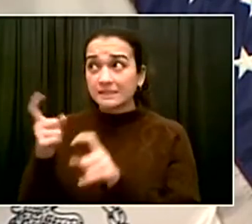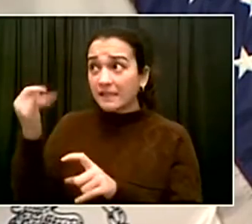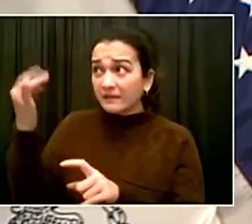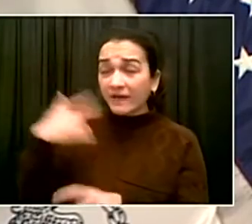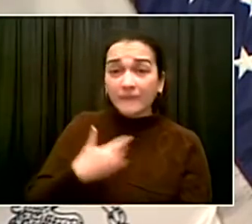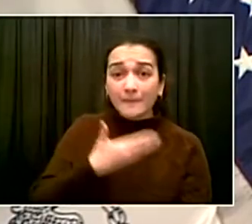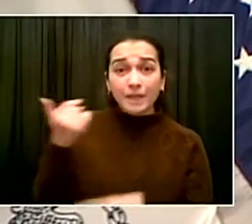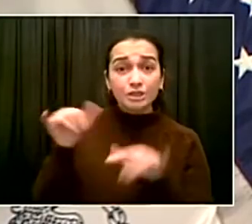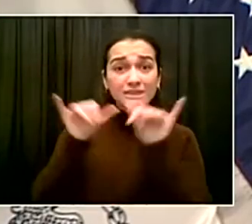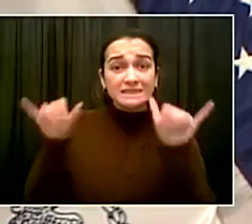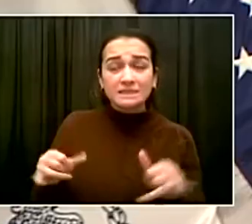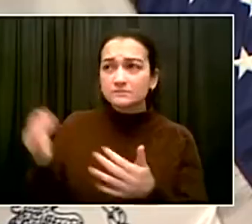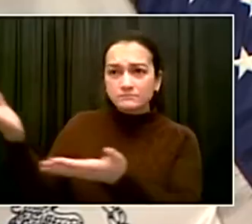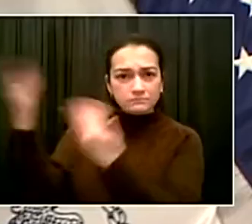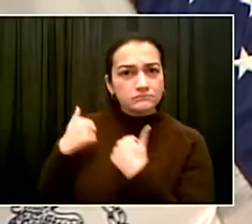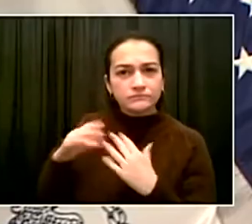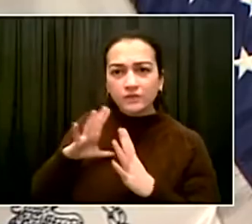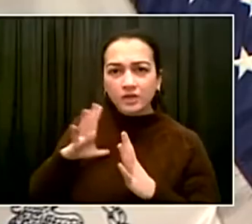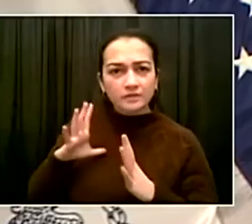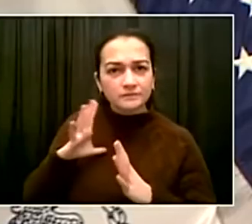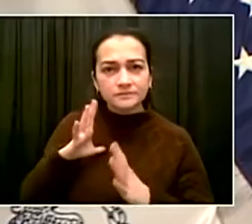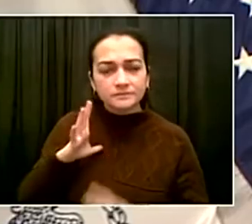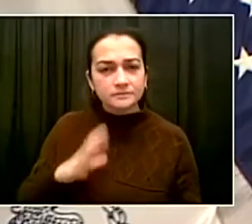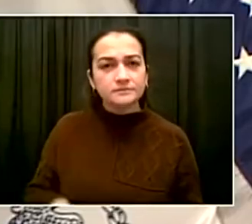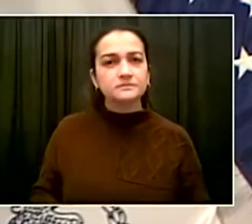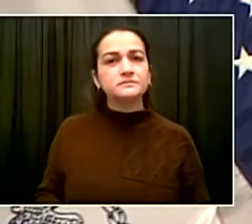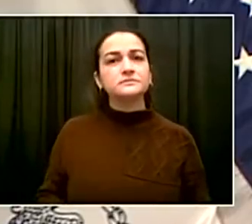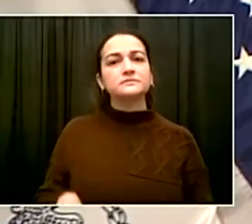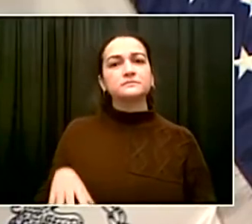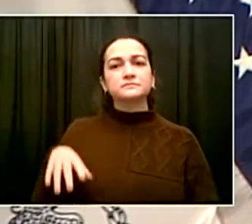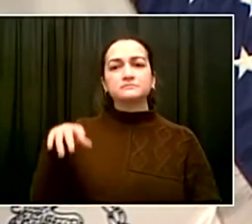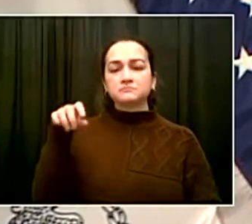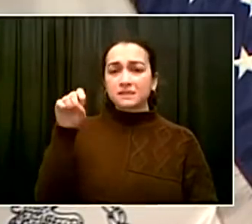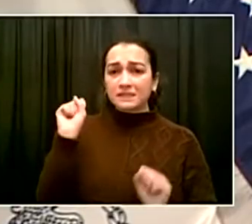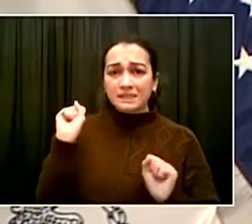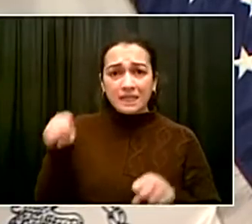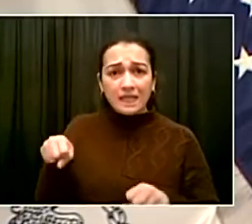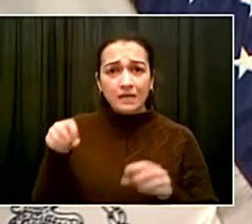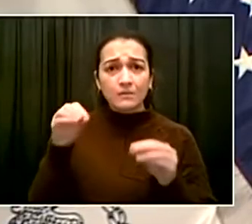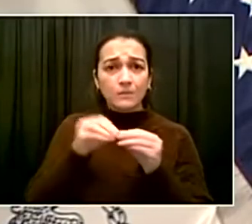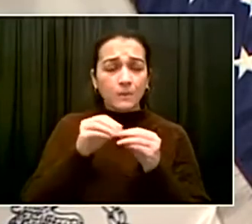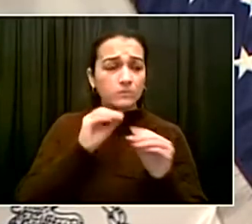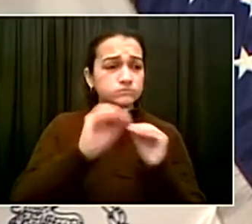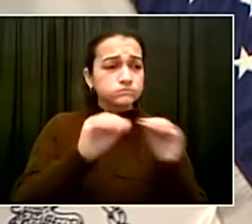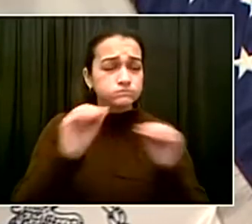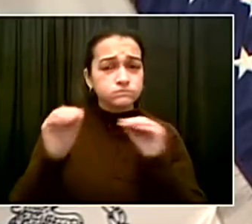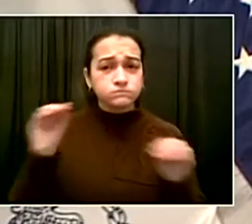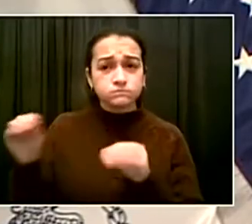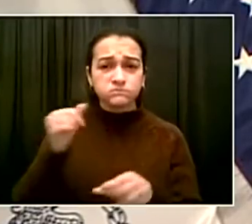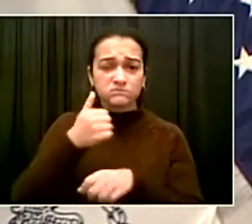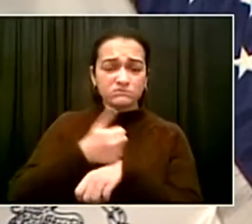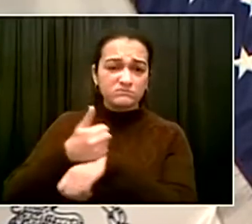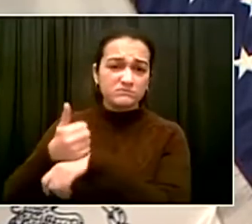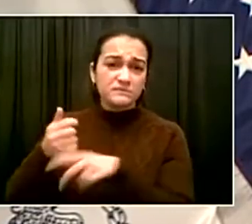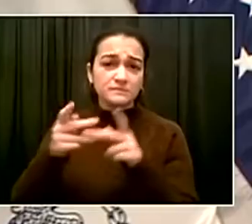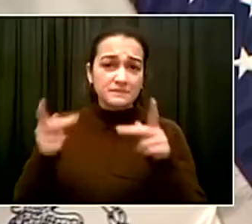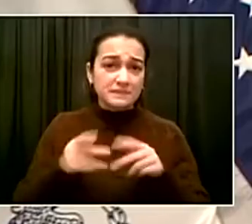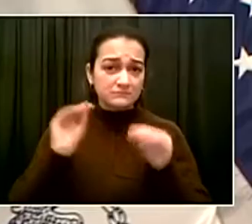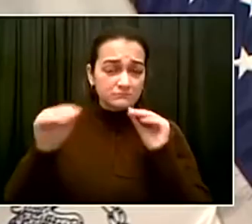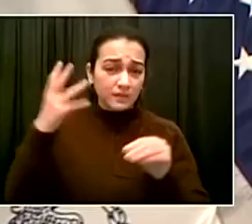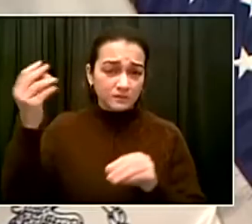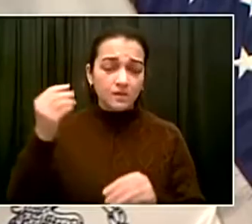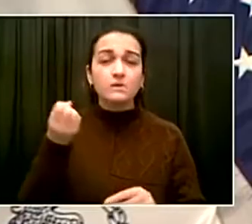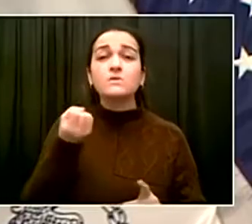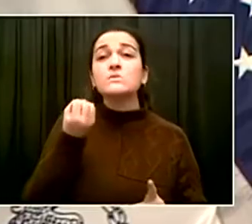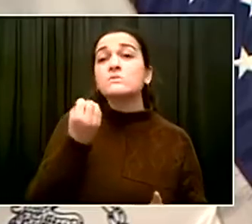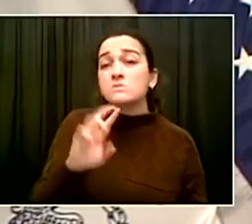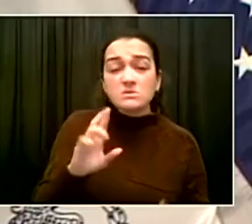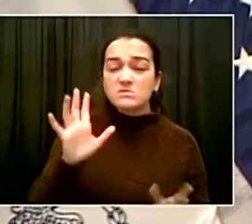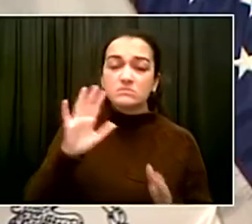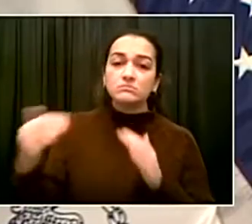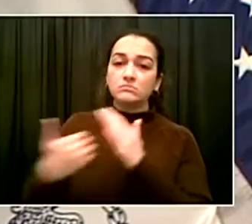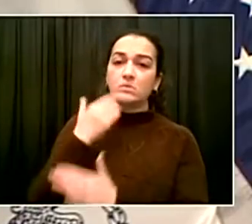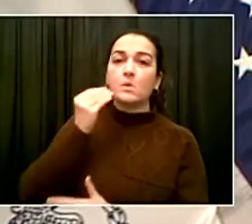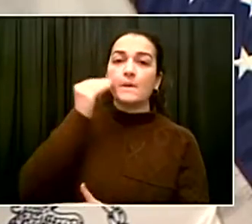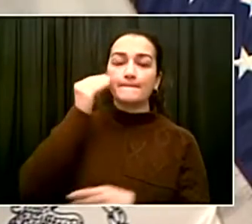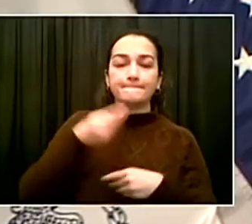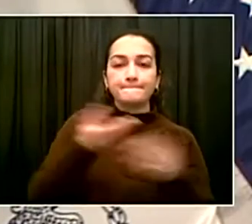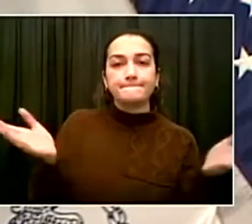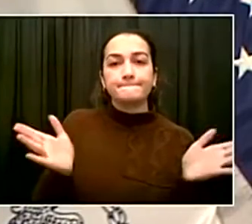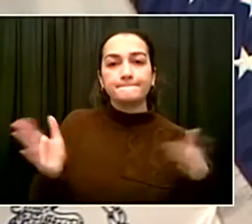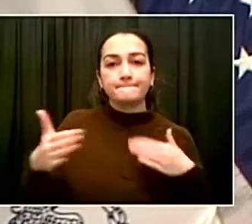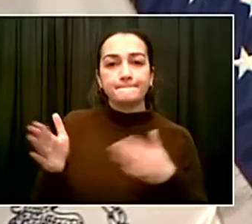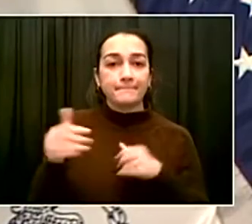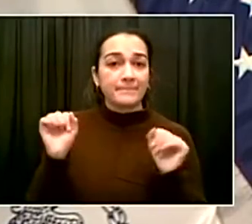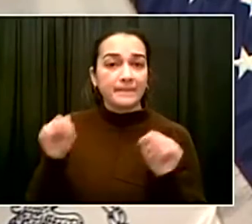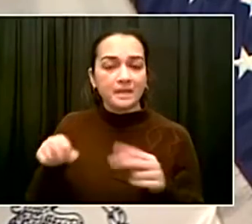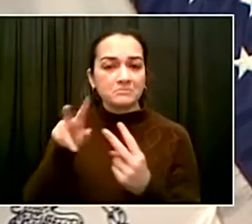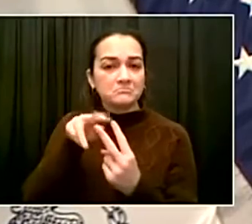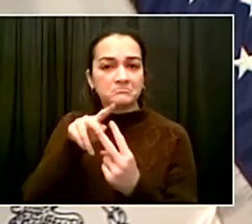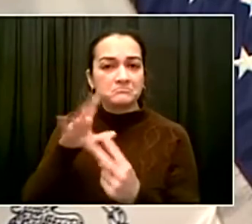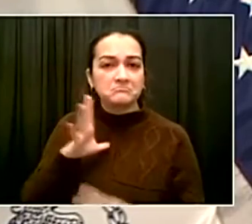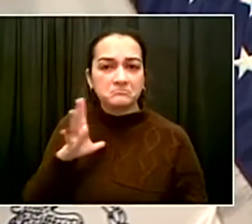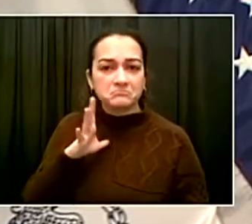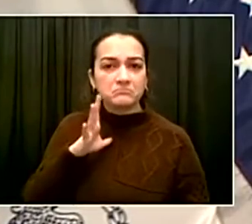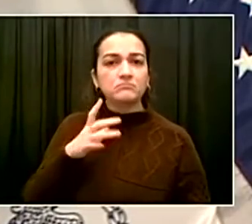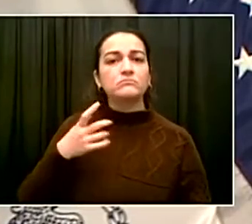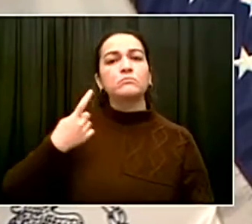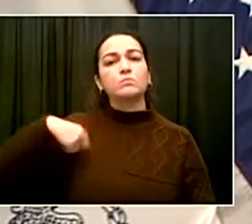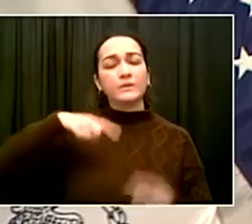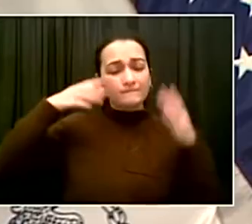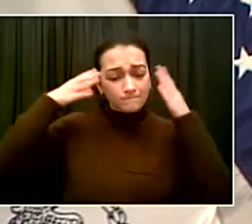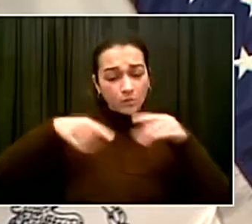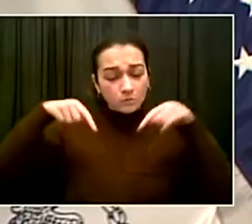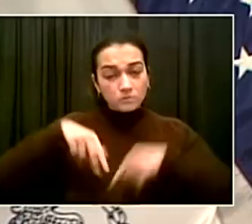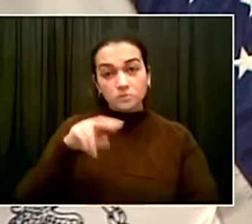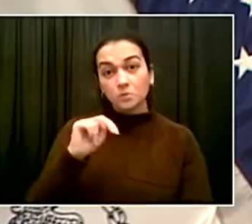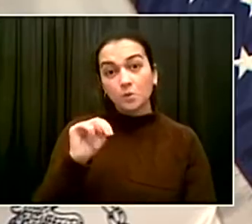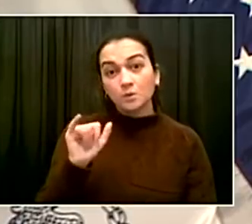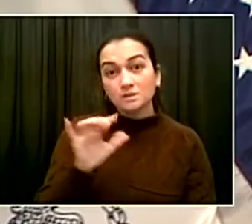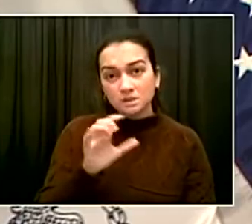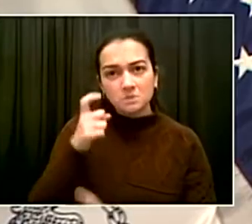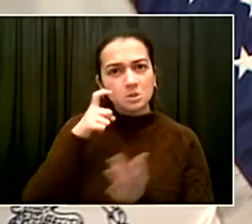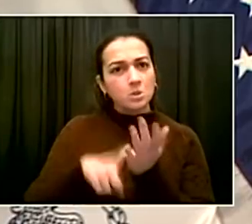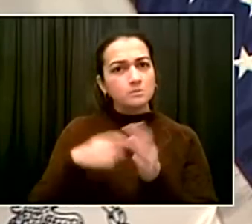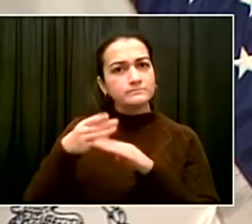FEDERAL GOVERNMENT IN TERMS OF